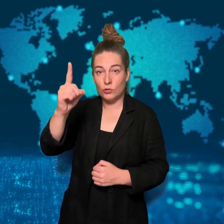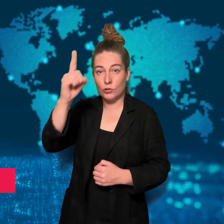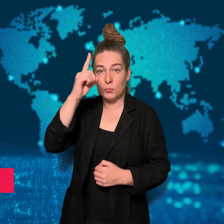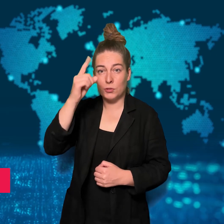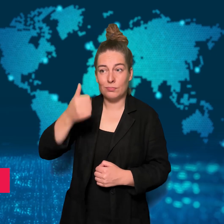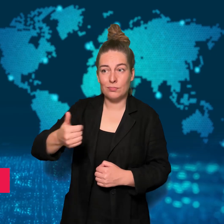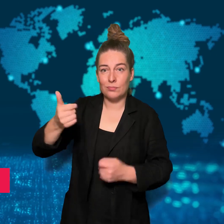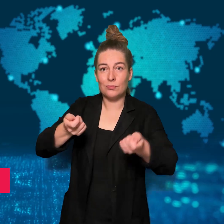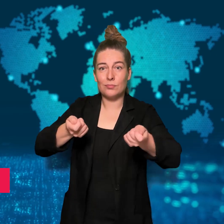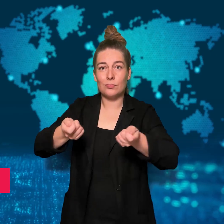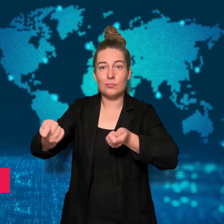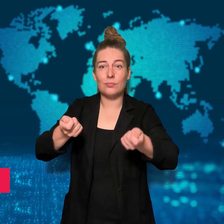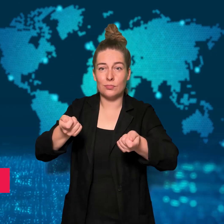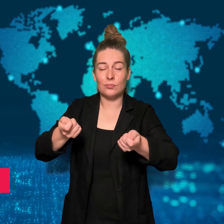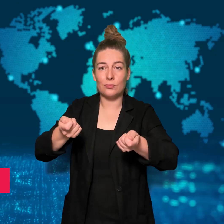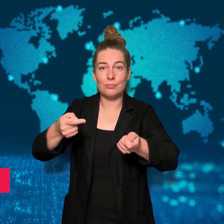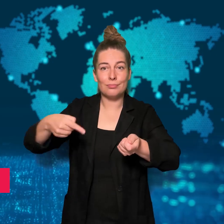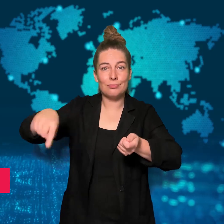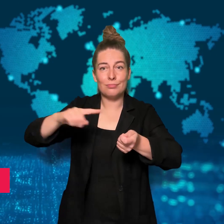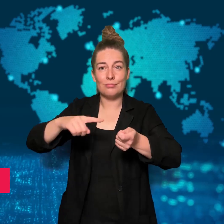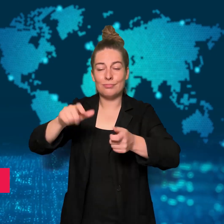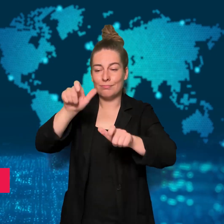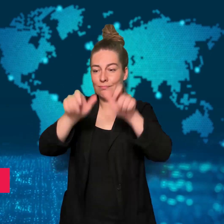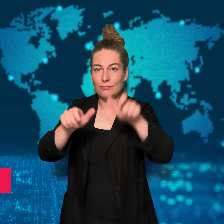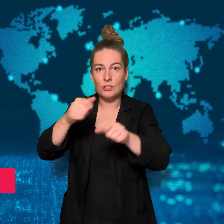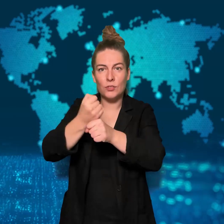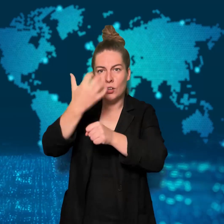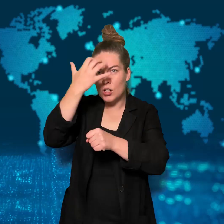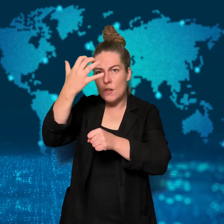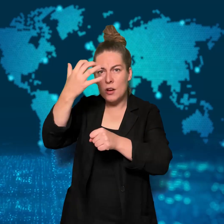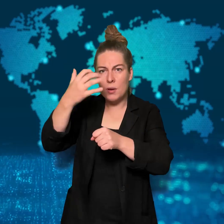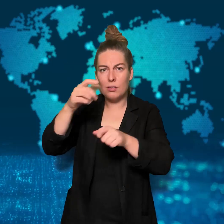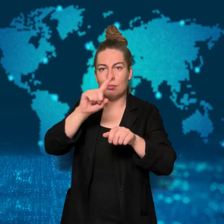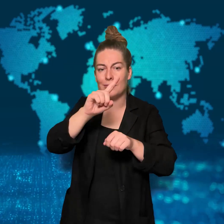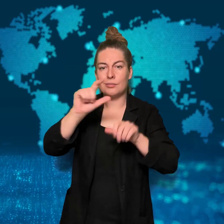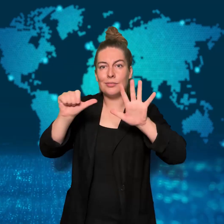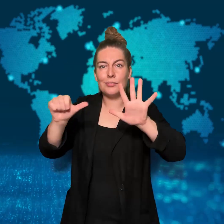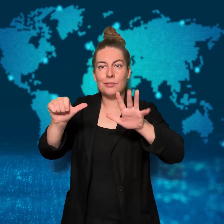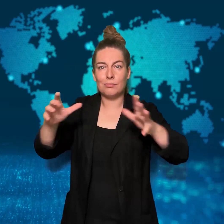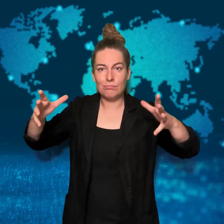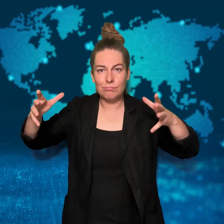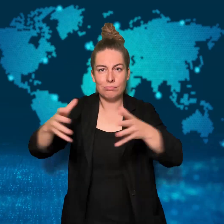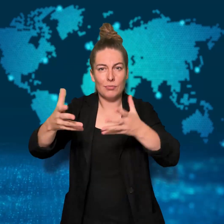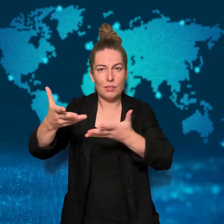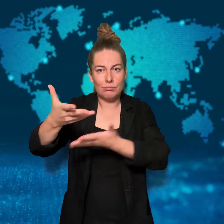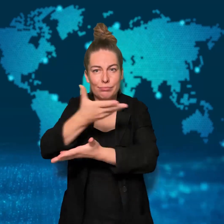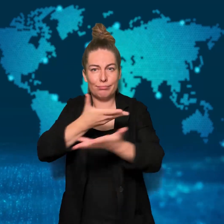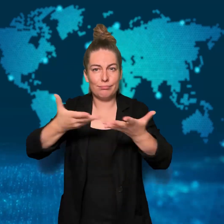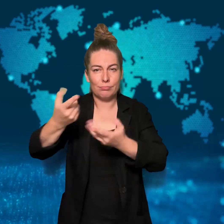[MONIKA]: Germany's Chancellor has agreed with other state leaders